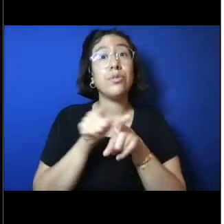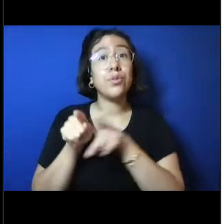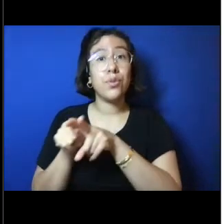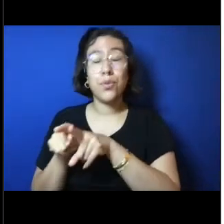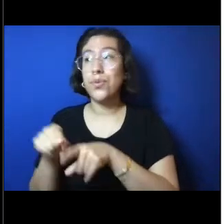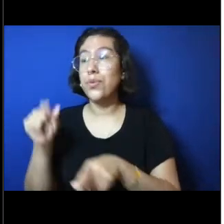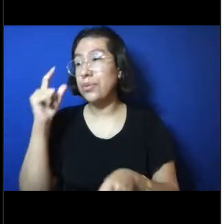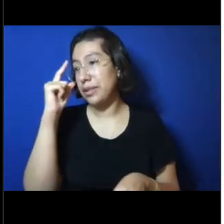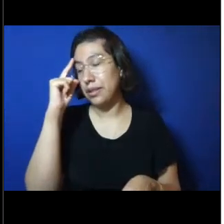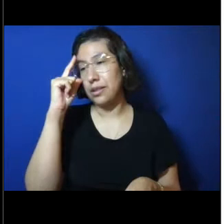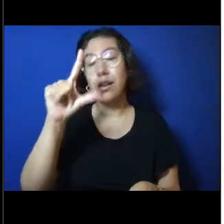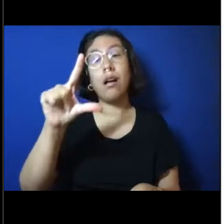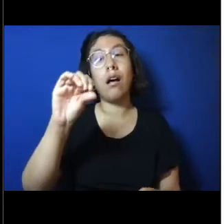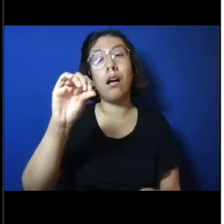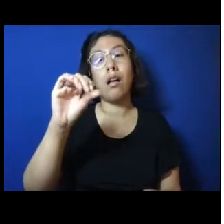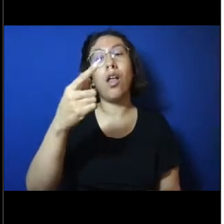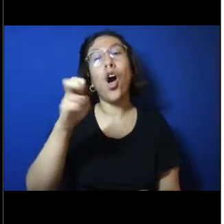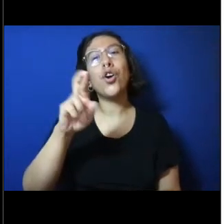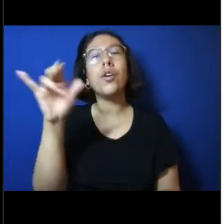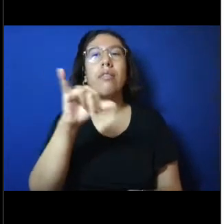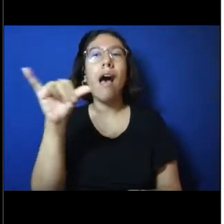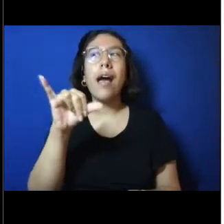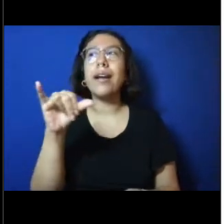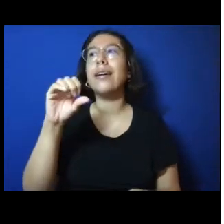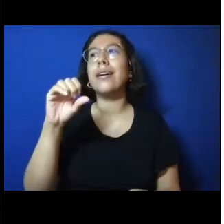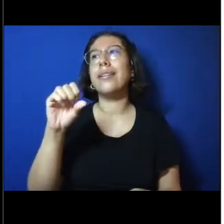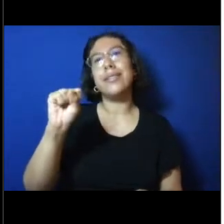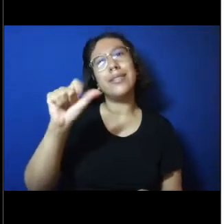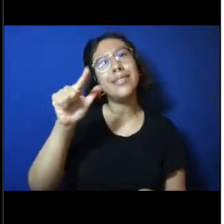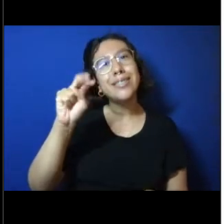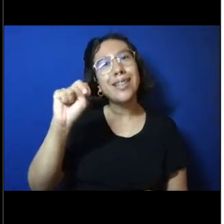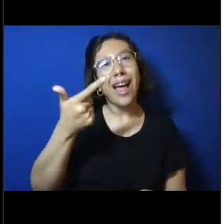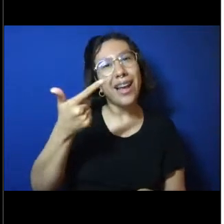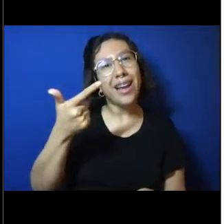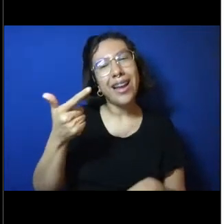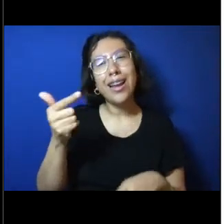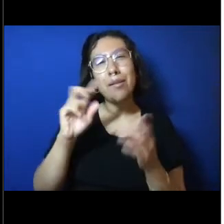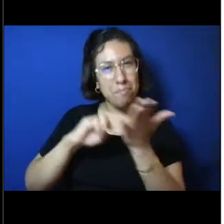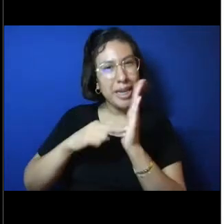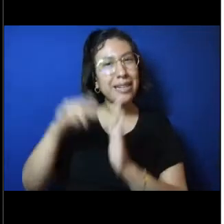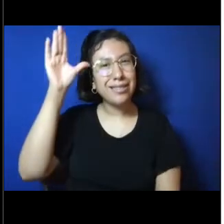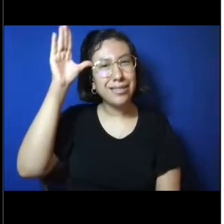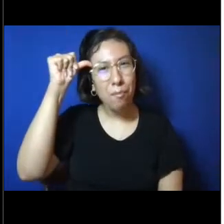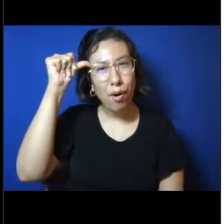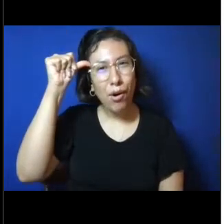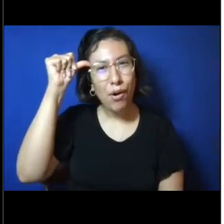The loggerhead is sort of like a slang word for someone that's pretty stubborn. So I think everybody sees themselves